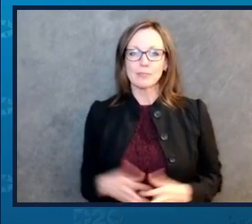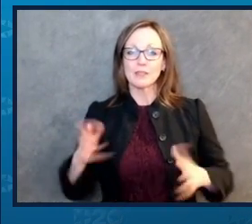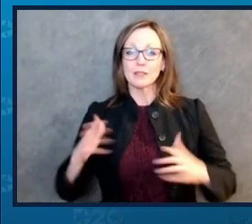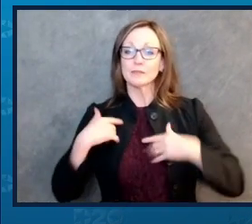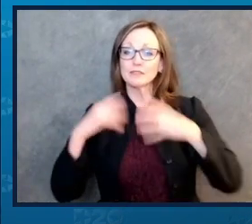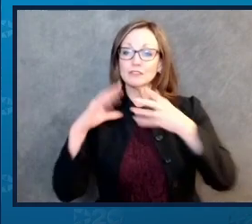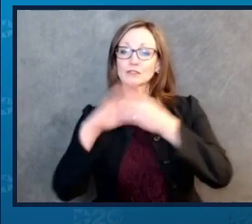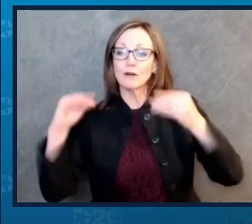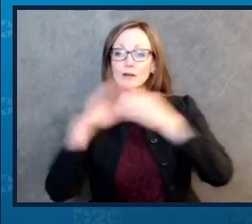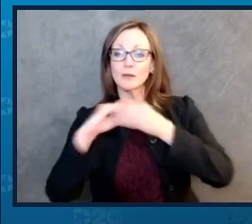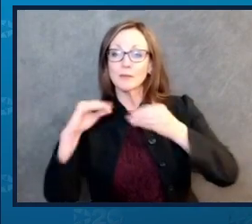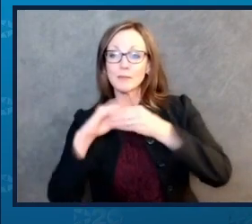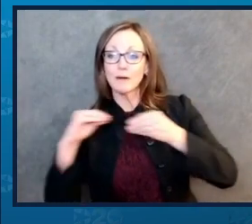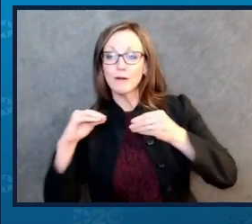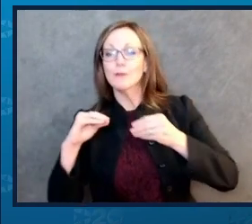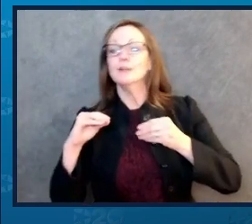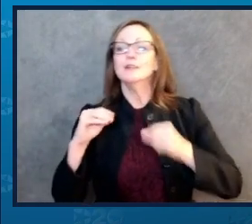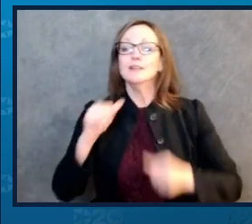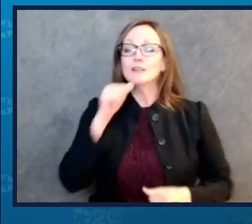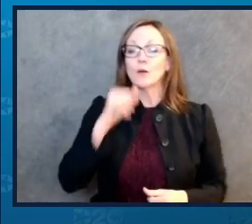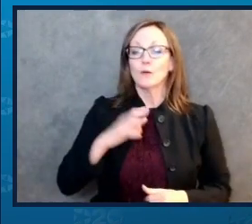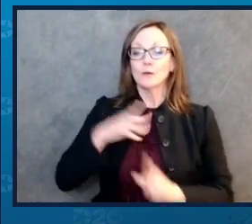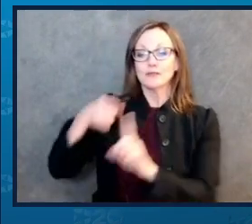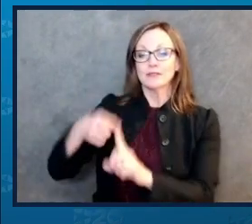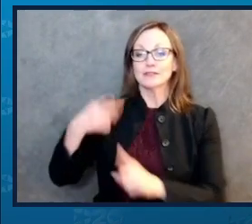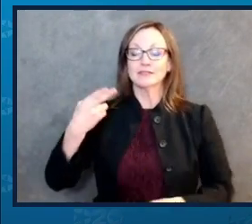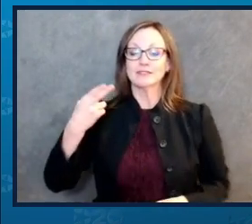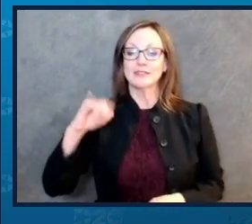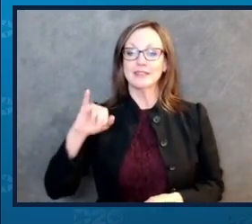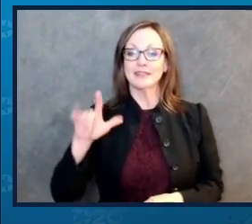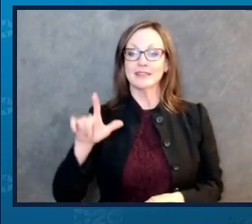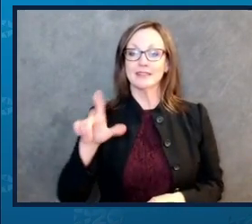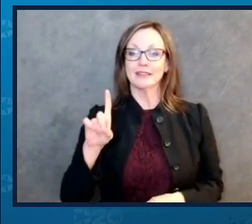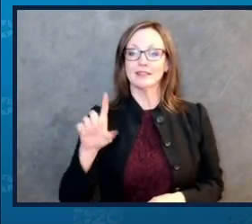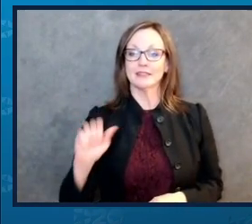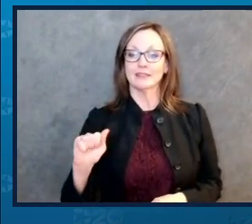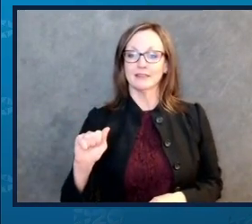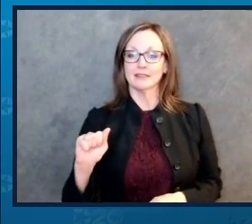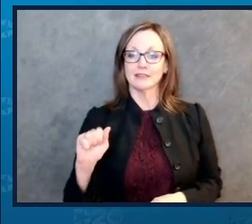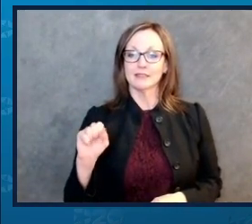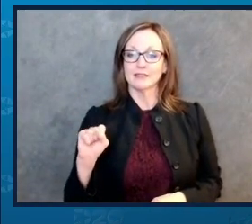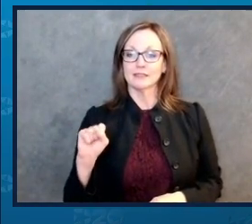TO HEAR MORE ABOUT THE